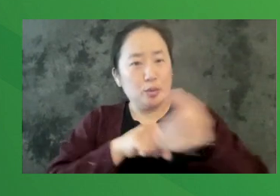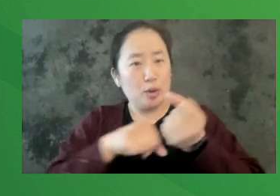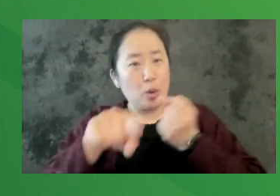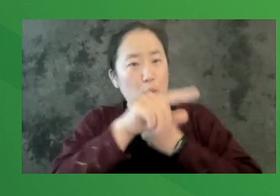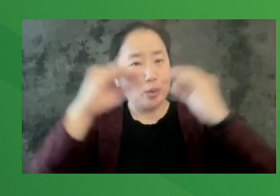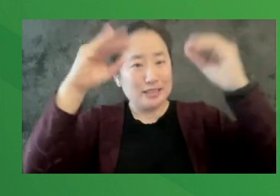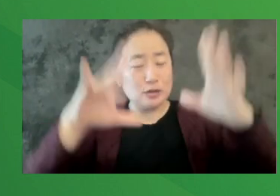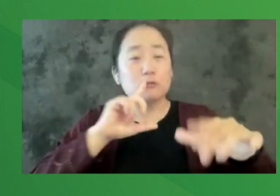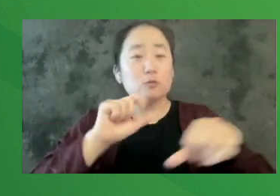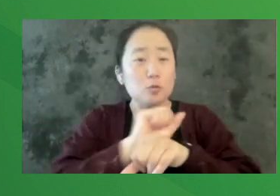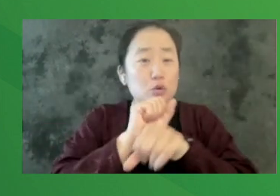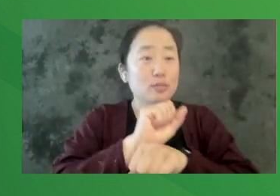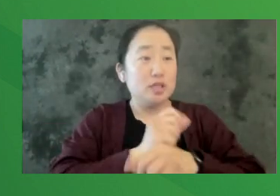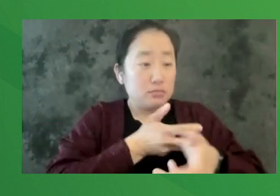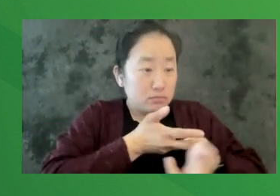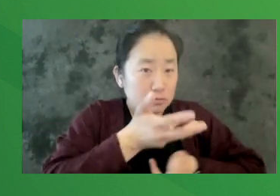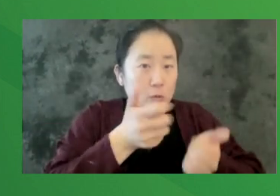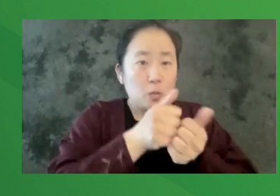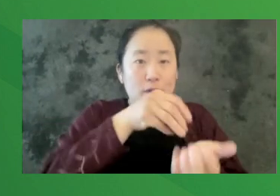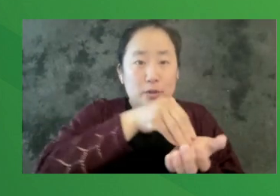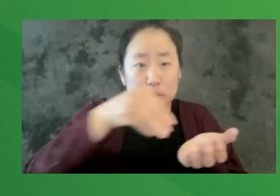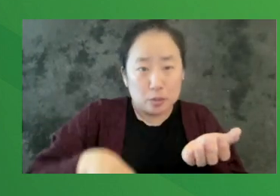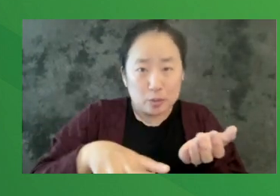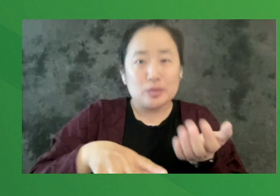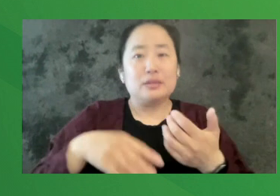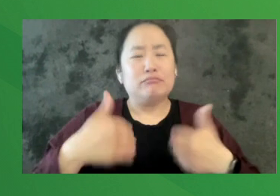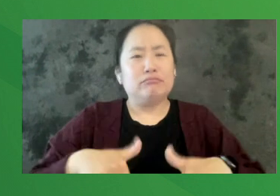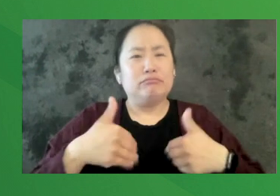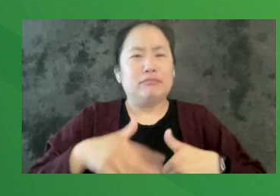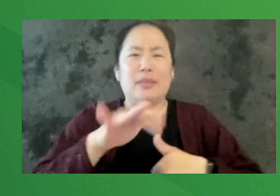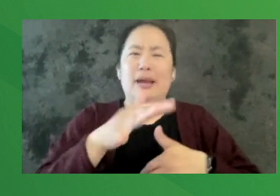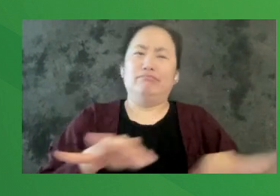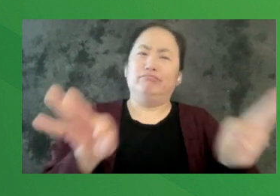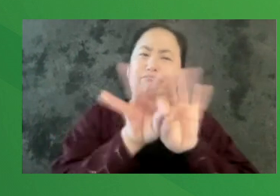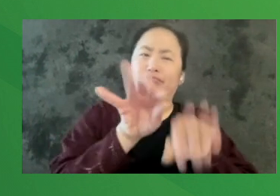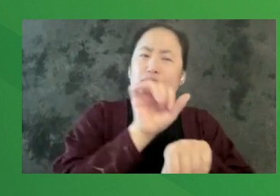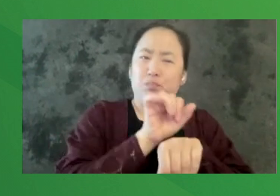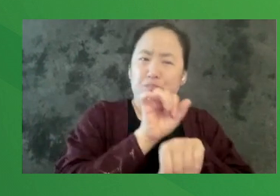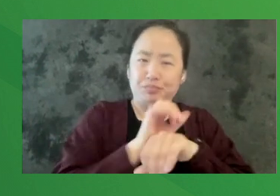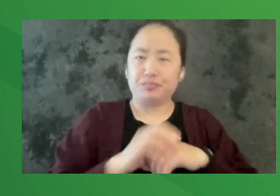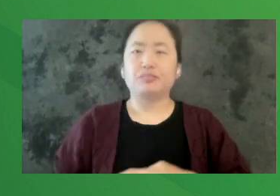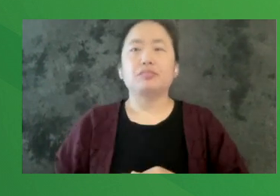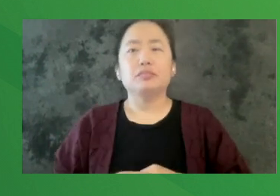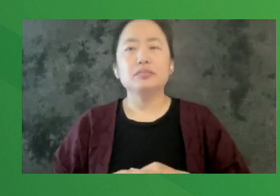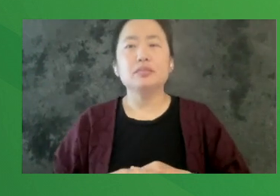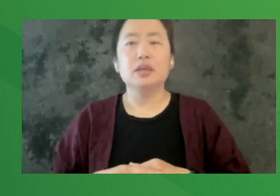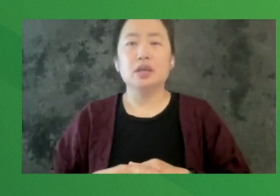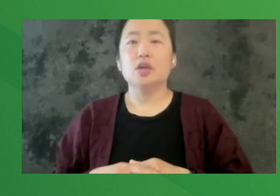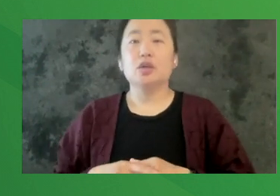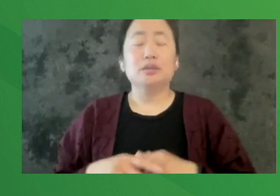doing the critical, important, important work. And again, so many things are happening that are